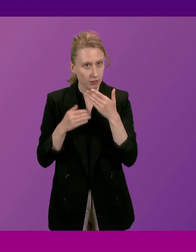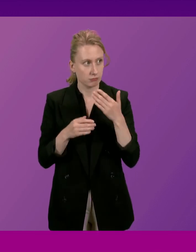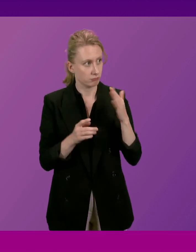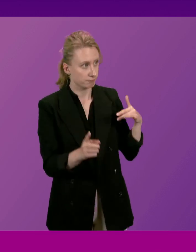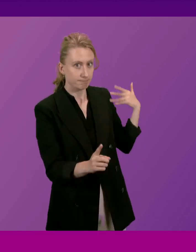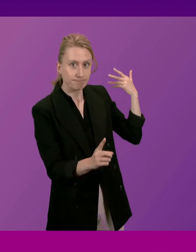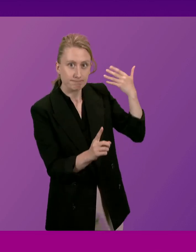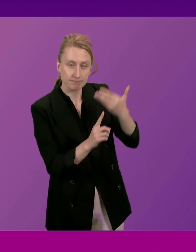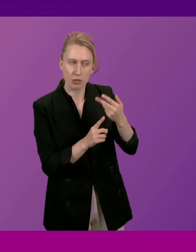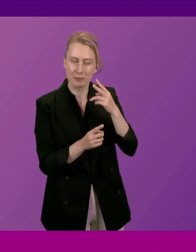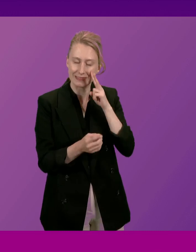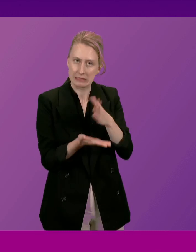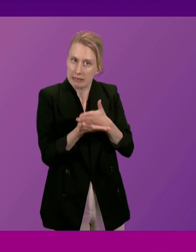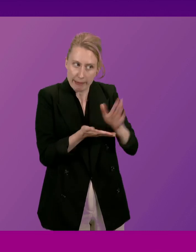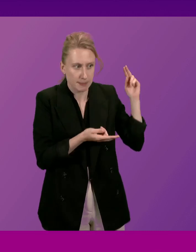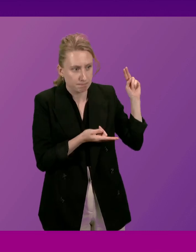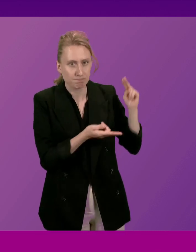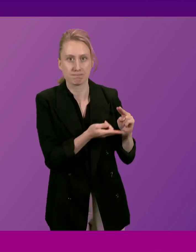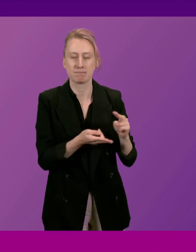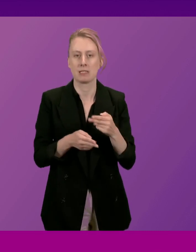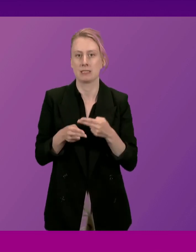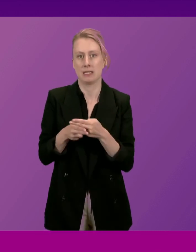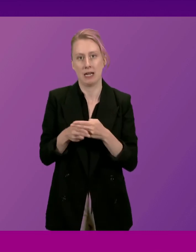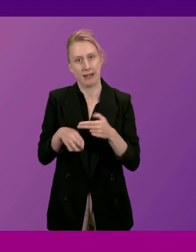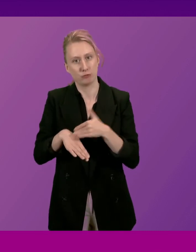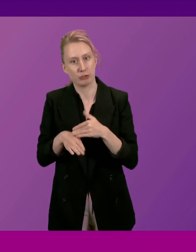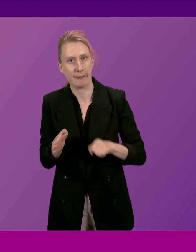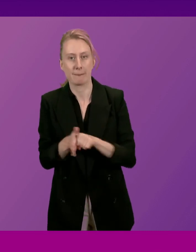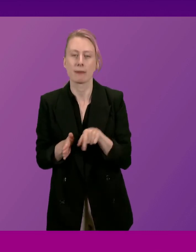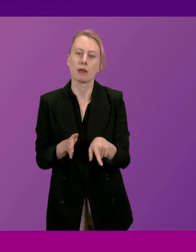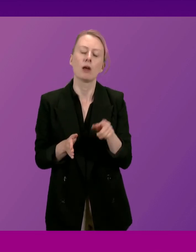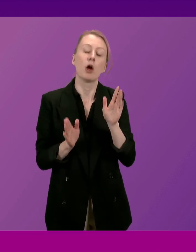a significant fall in knife crime. We have to ensure that the programmes that we have in place